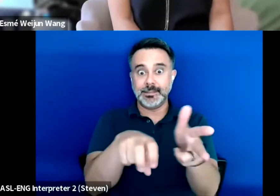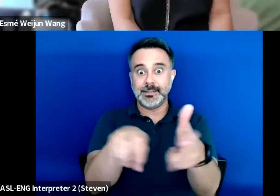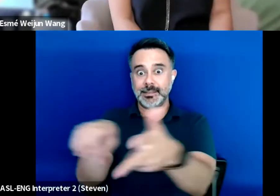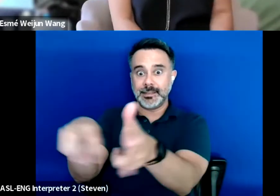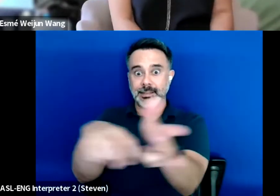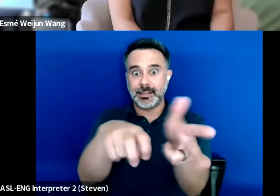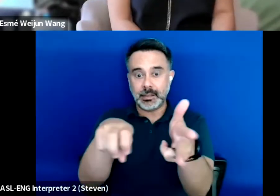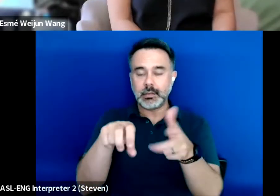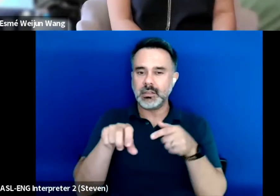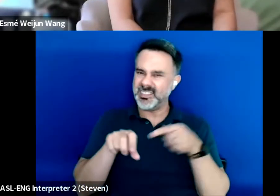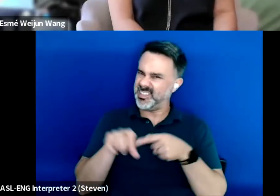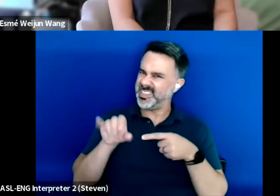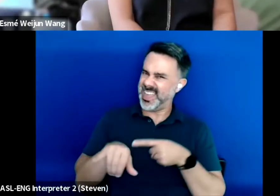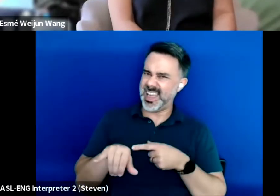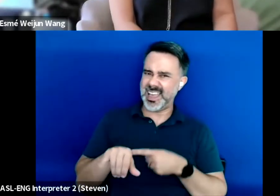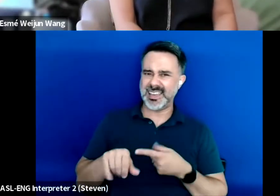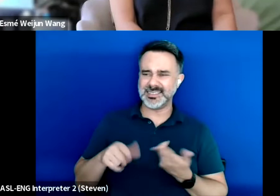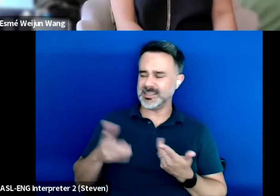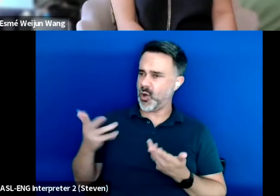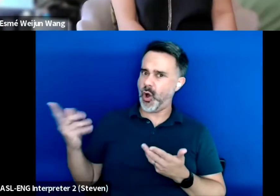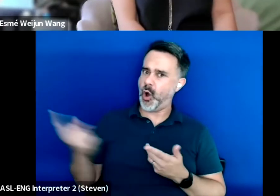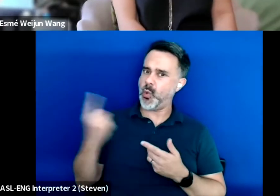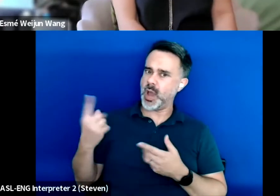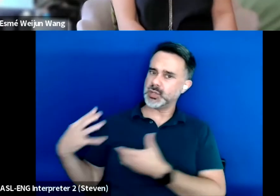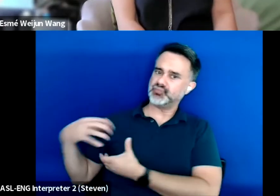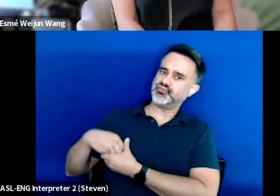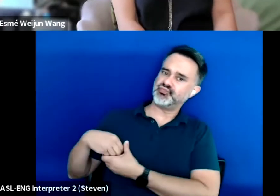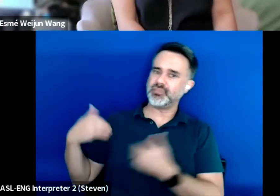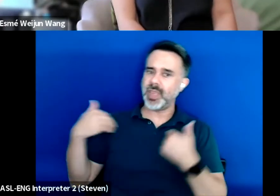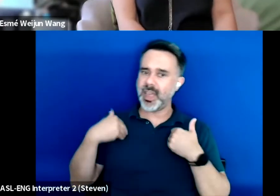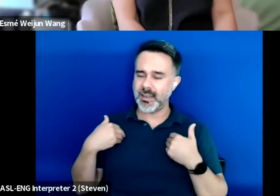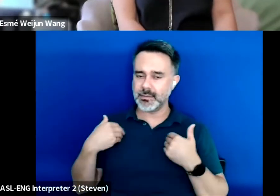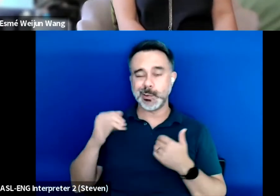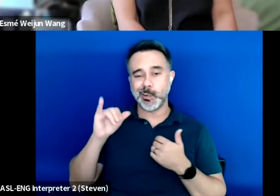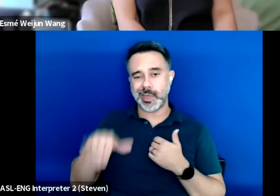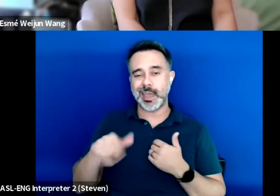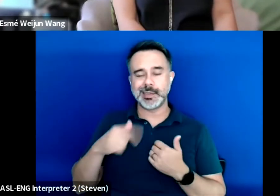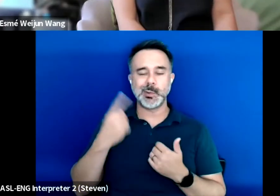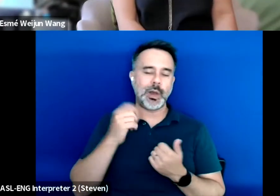that didn't really give me the tools that I came here looking for in terms of helping myself.